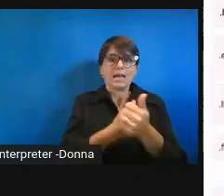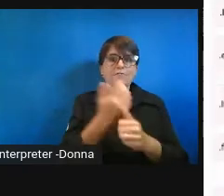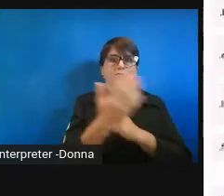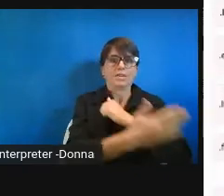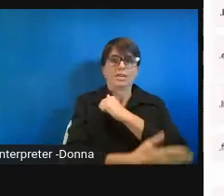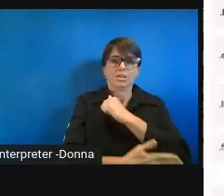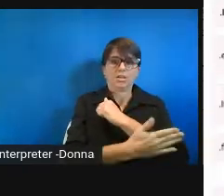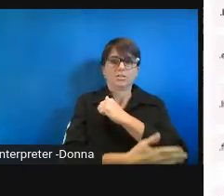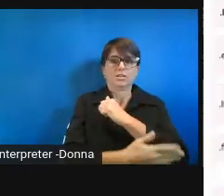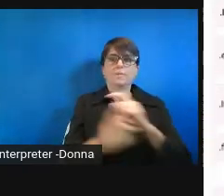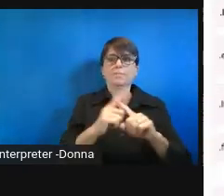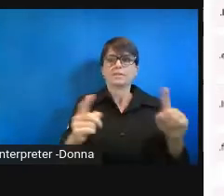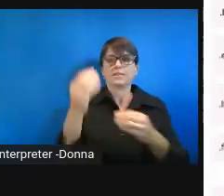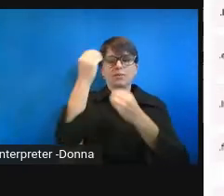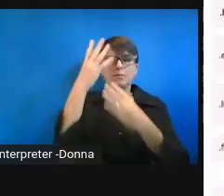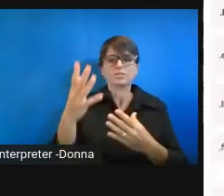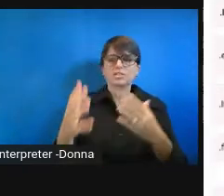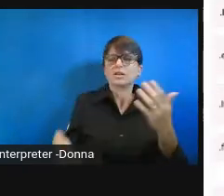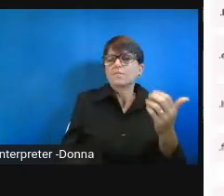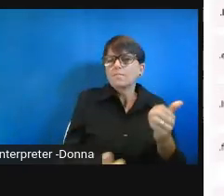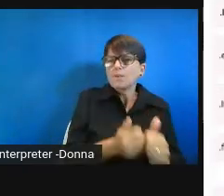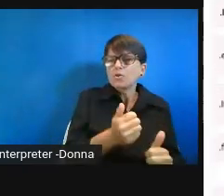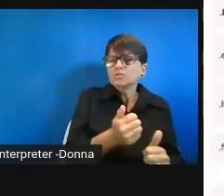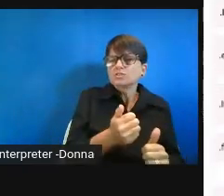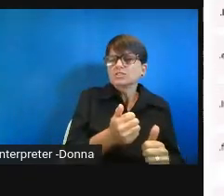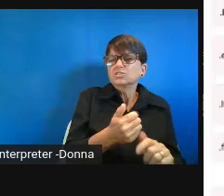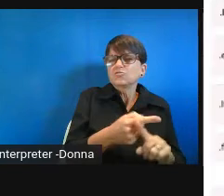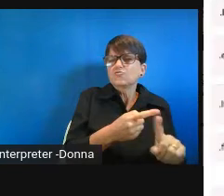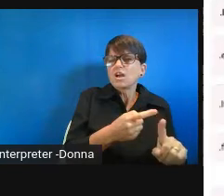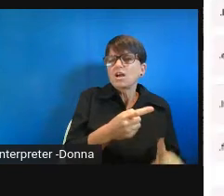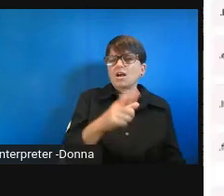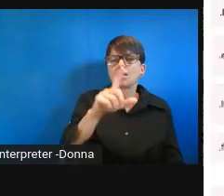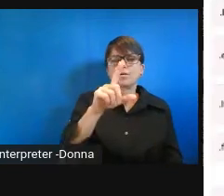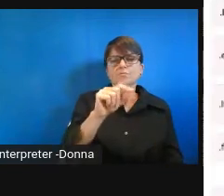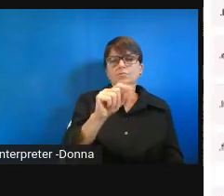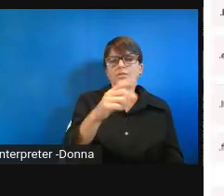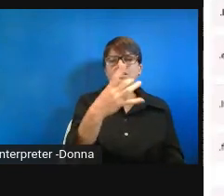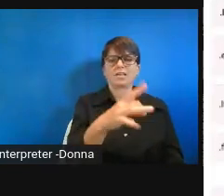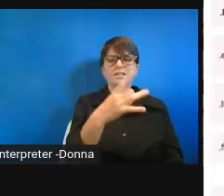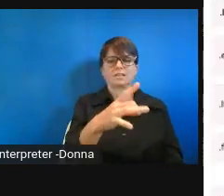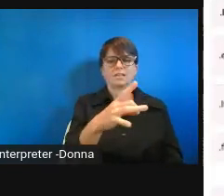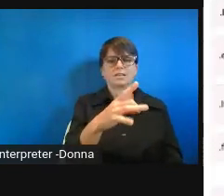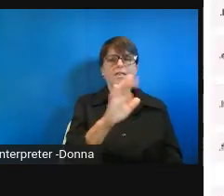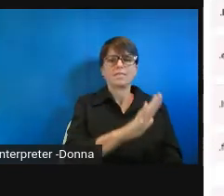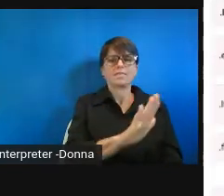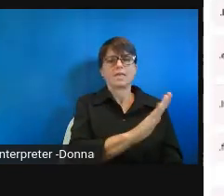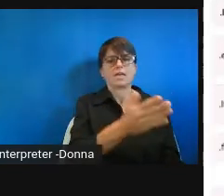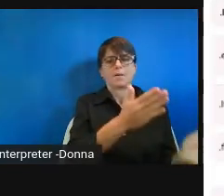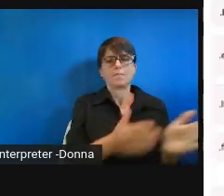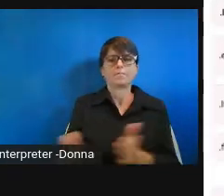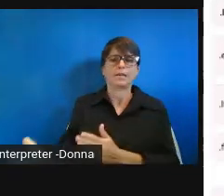with different regulation. You can see the link related to accessibility is only free on their websites.